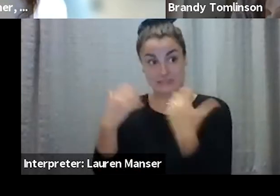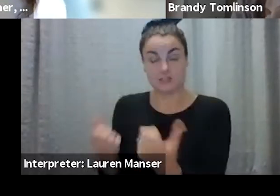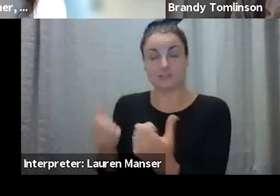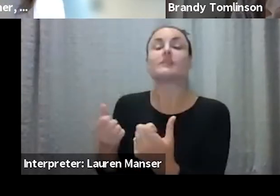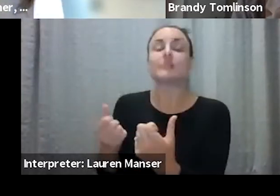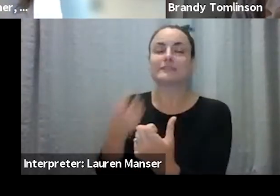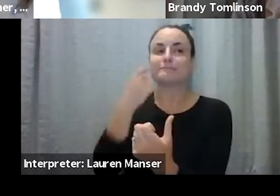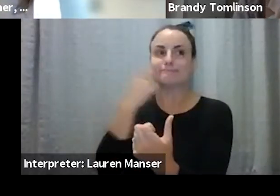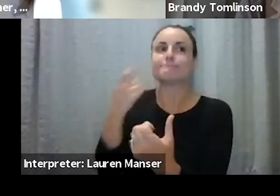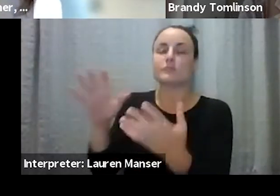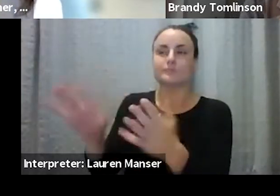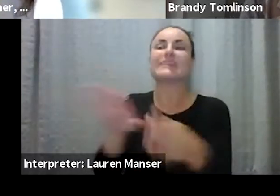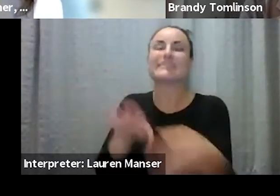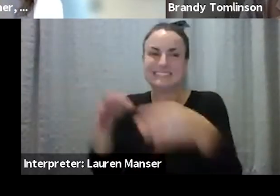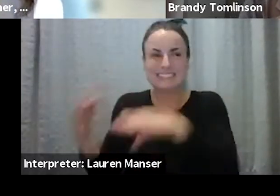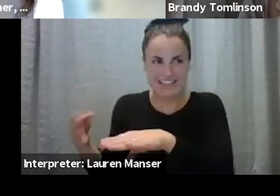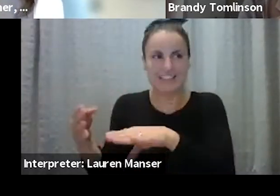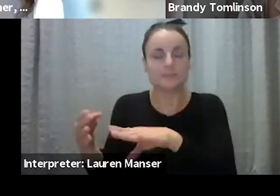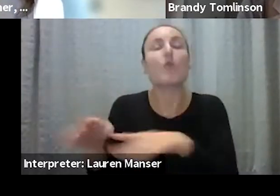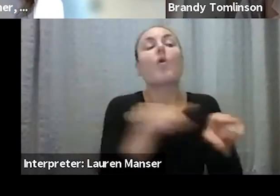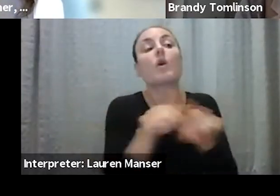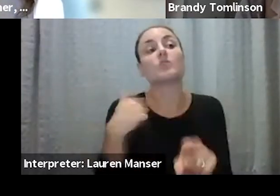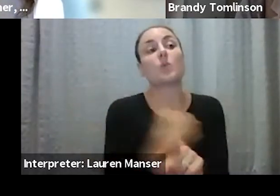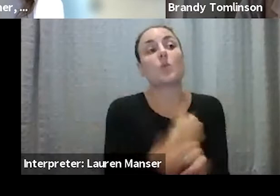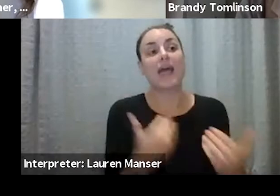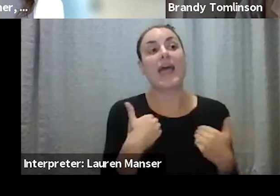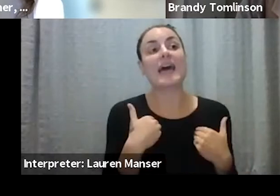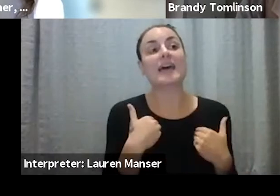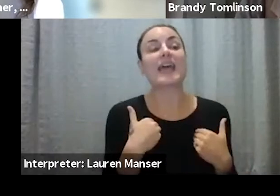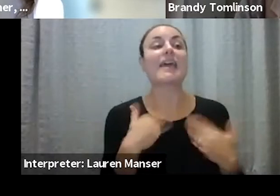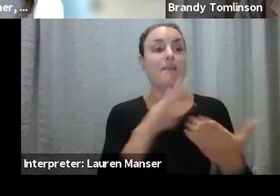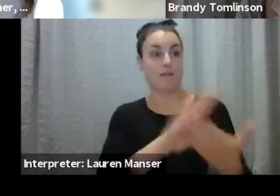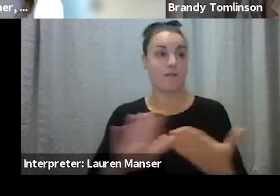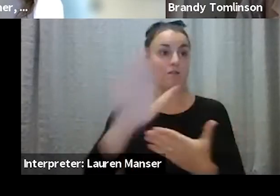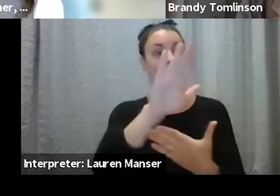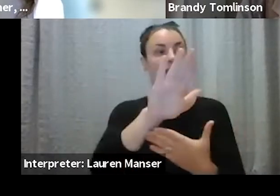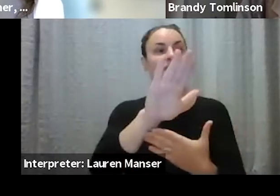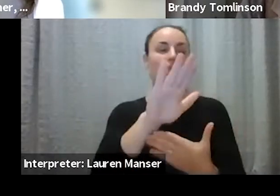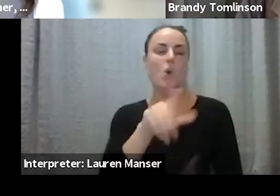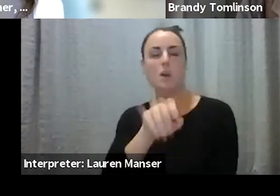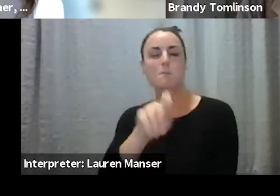We also had a post-secondary student, who's now a law school student. And then our third panelist that we had